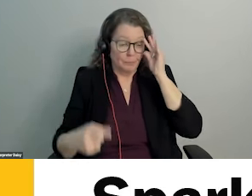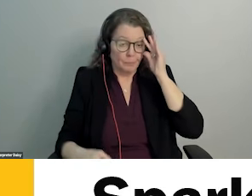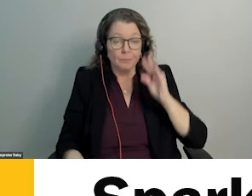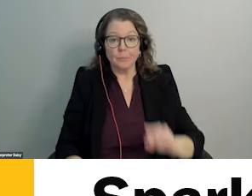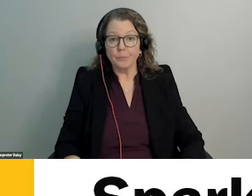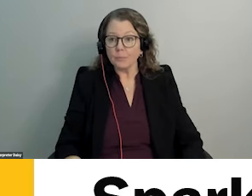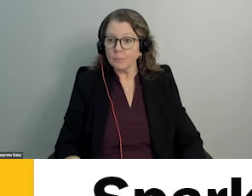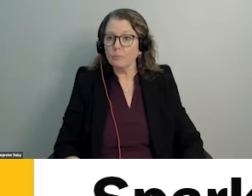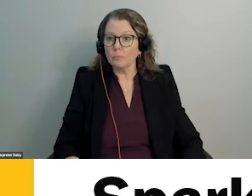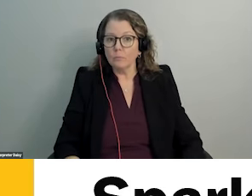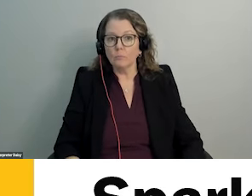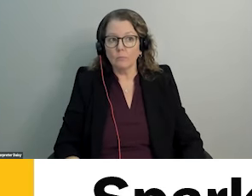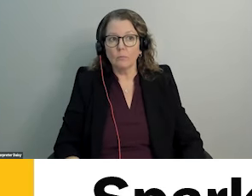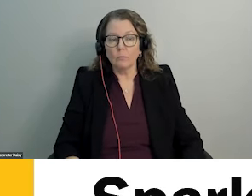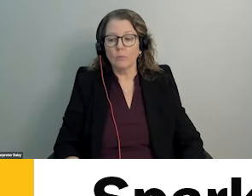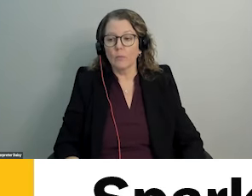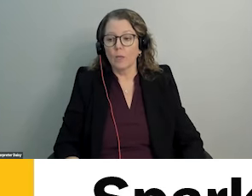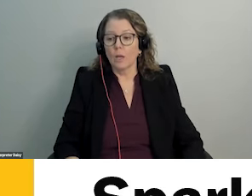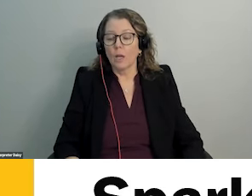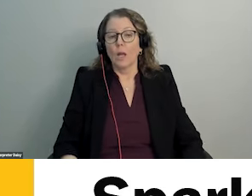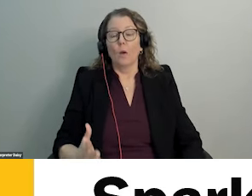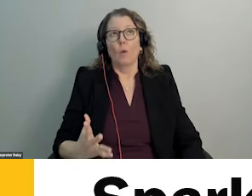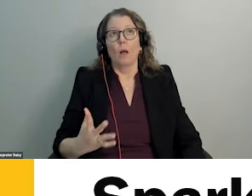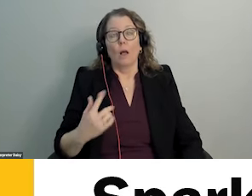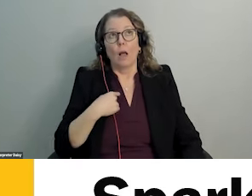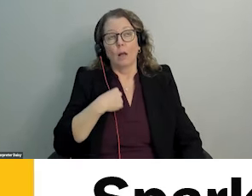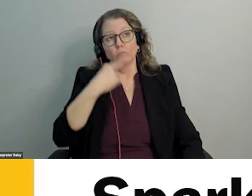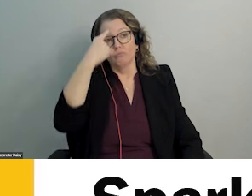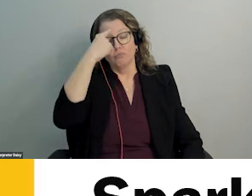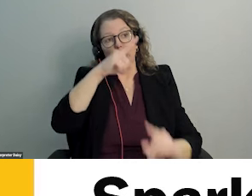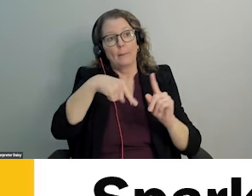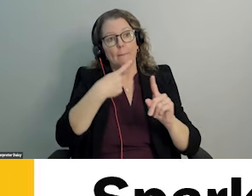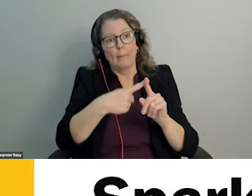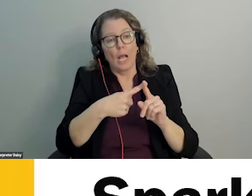One of the things I think that when I think of accessibility and disability inclusion